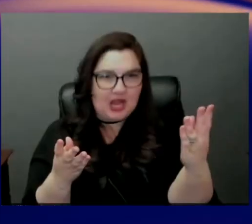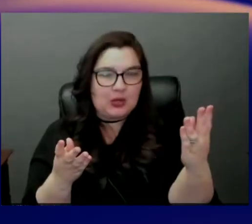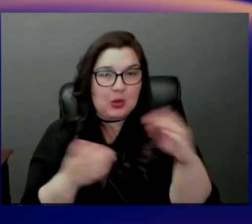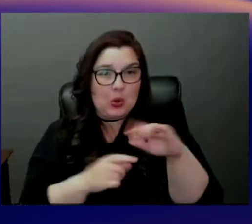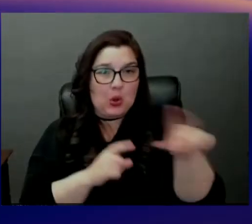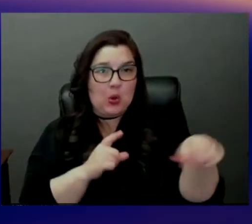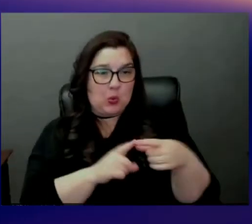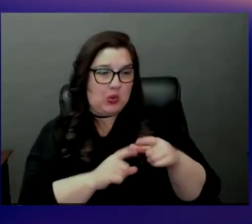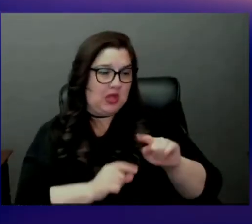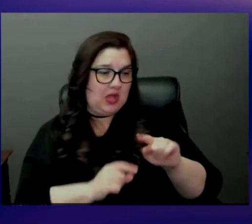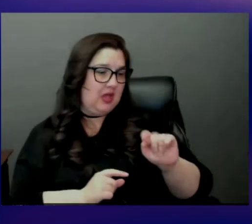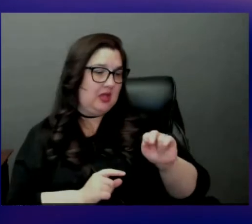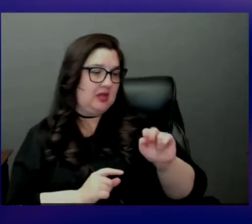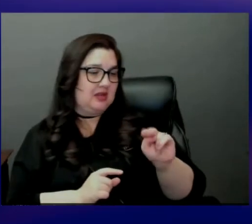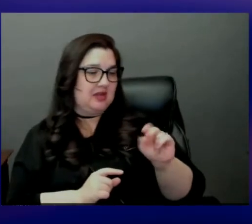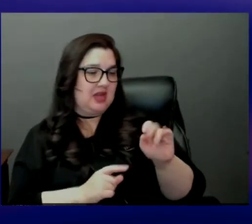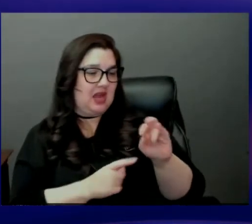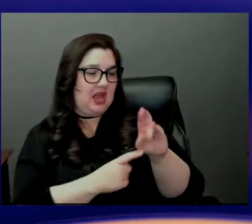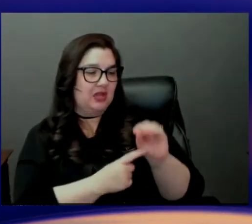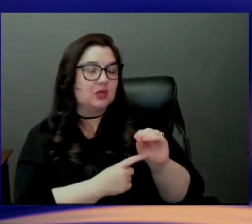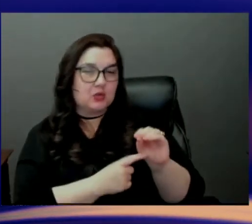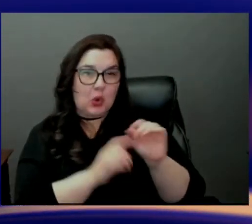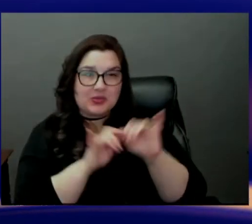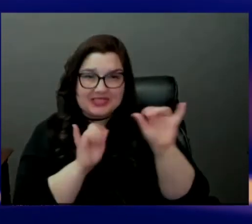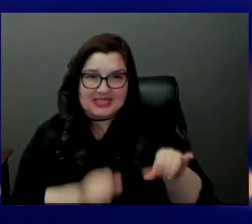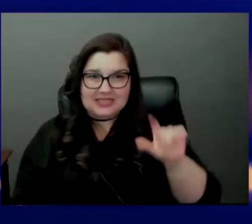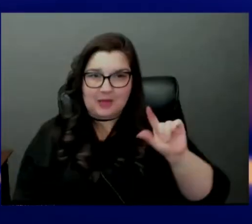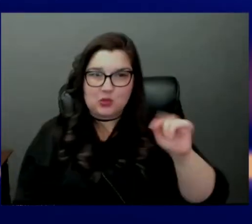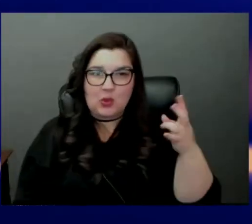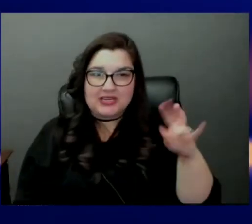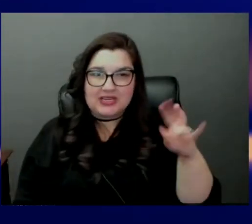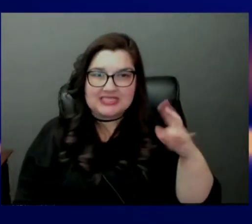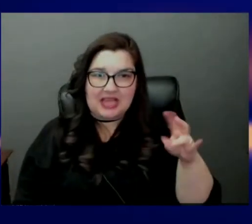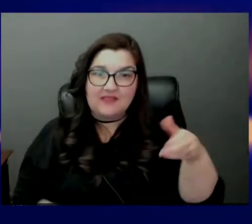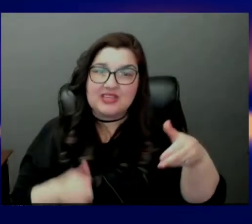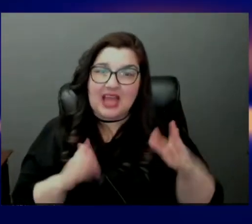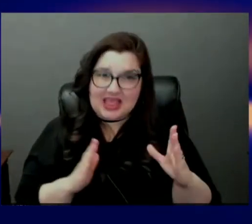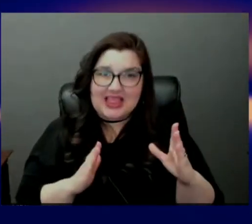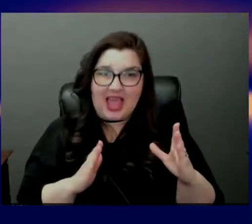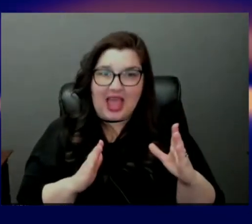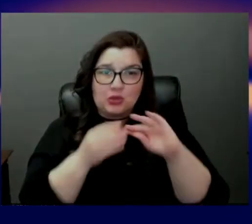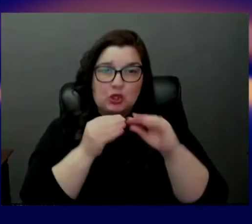it allowed us for just an increase in the rate of bringing out new options for customers.